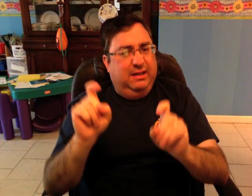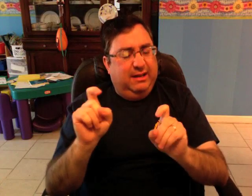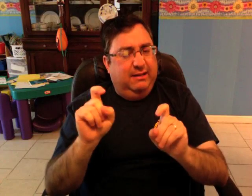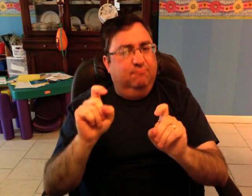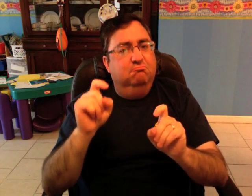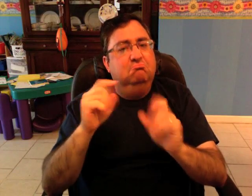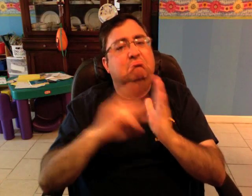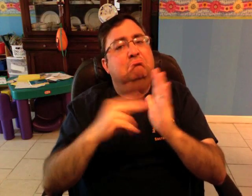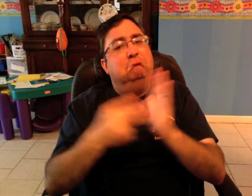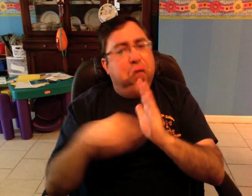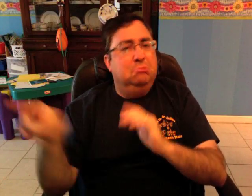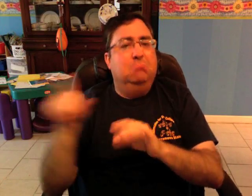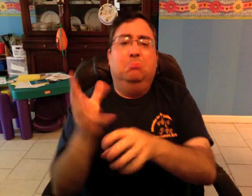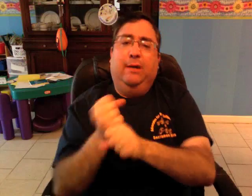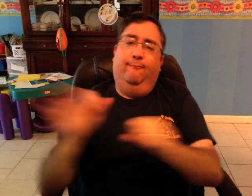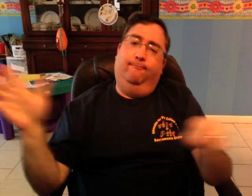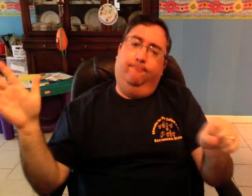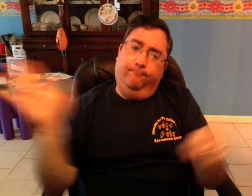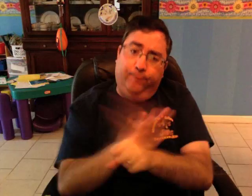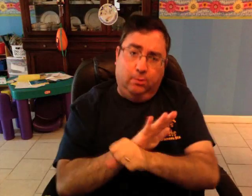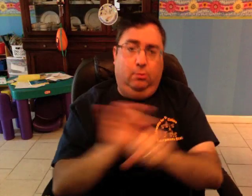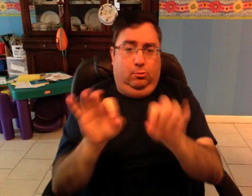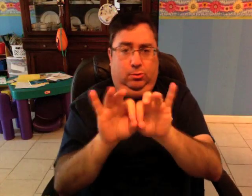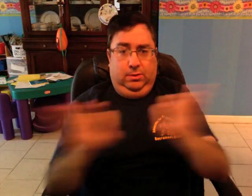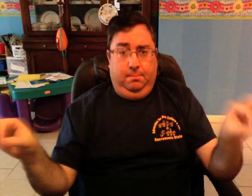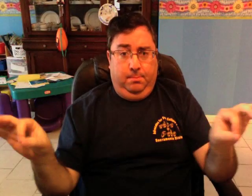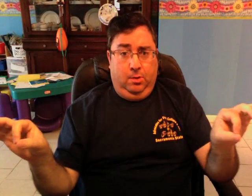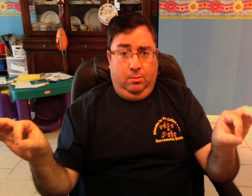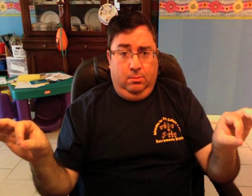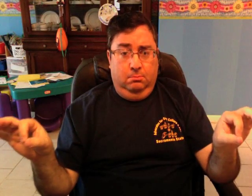which means they could get a full diploma.